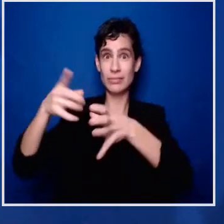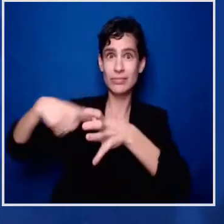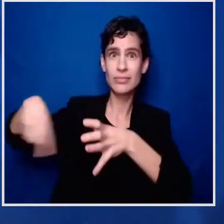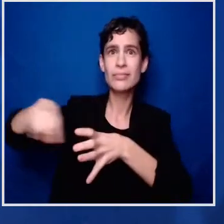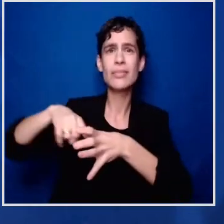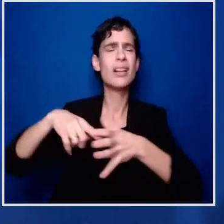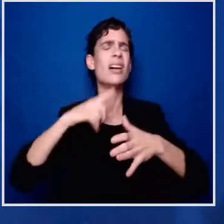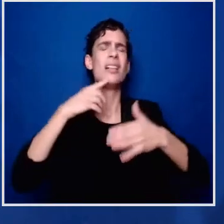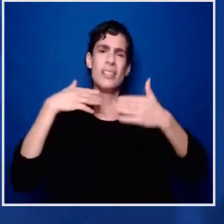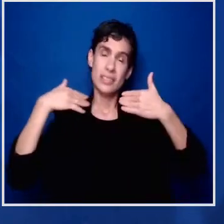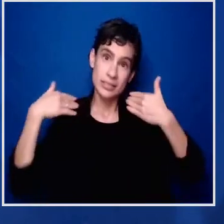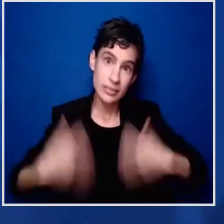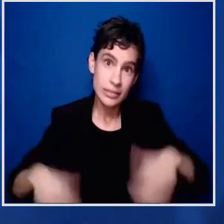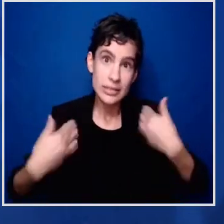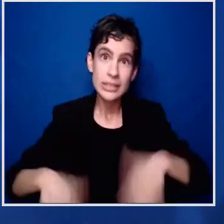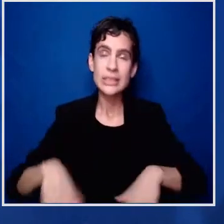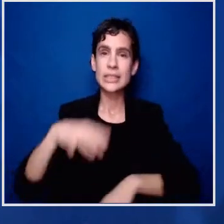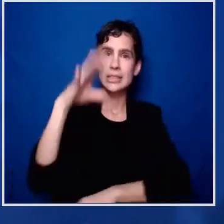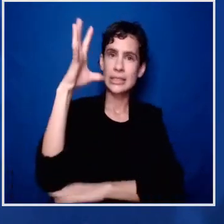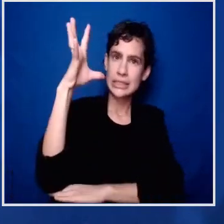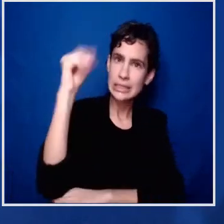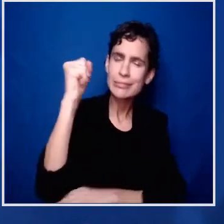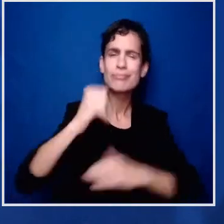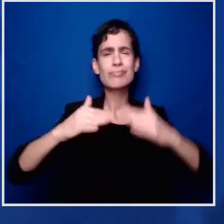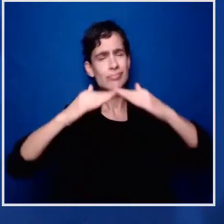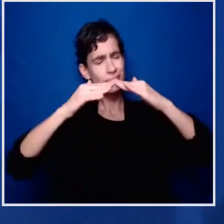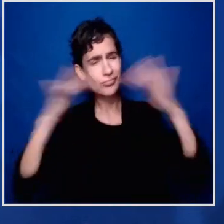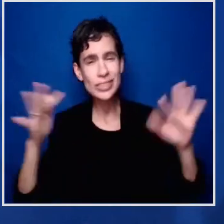WE HAVE, IN THIS